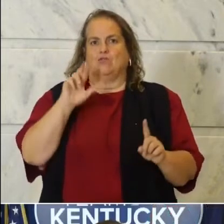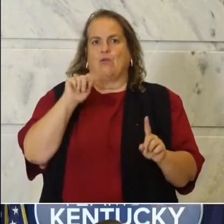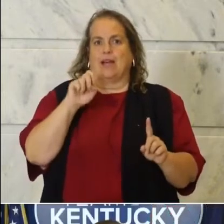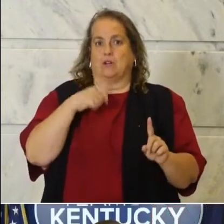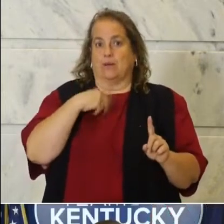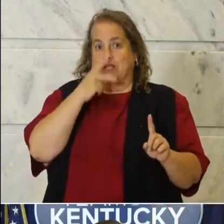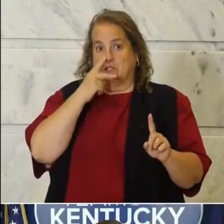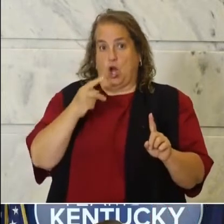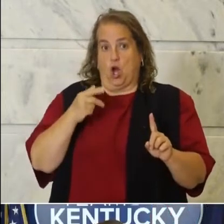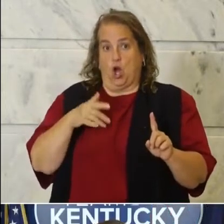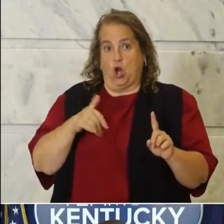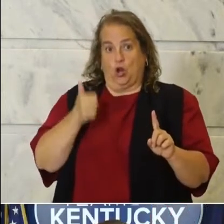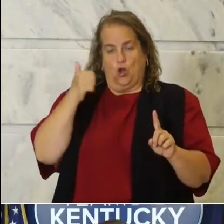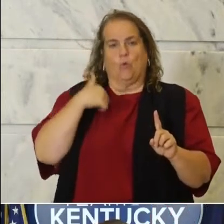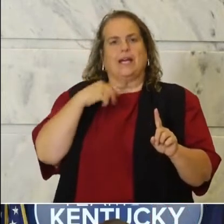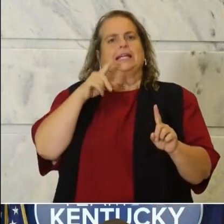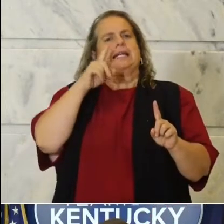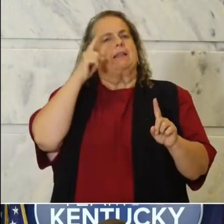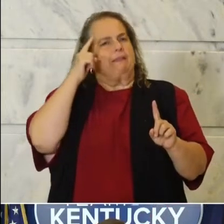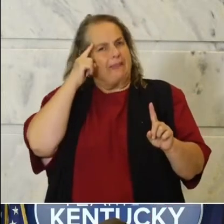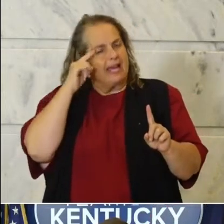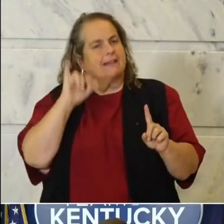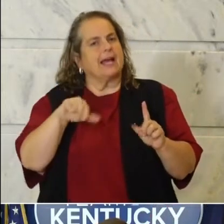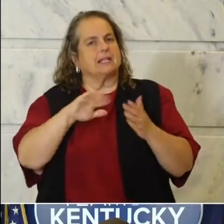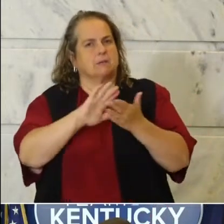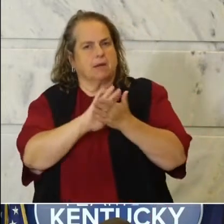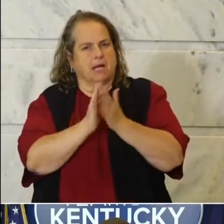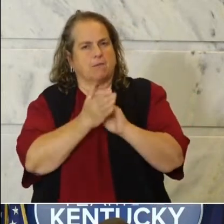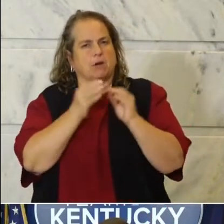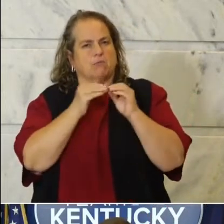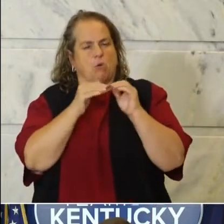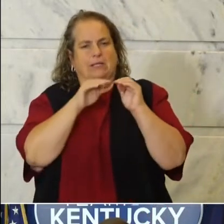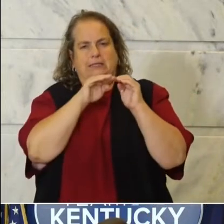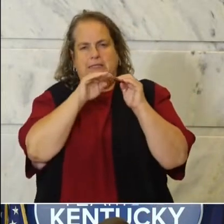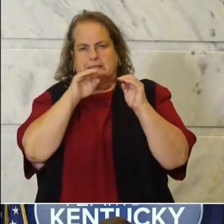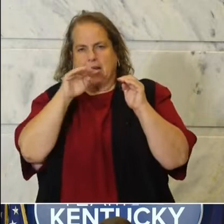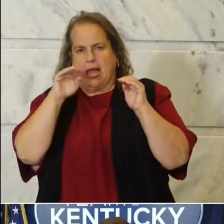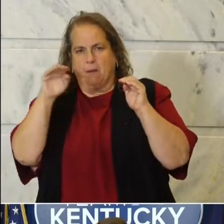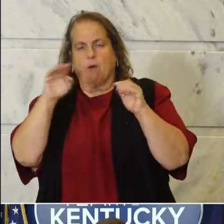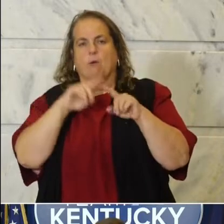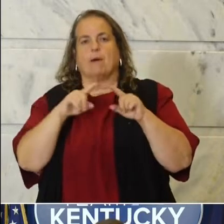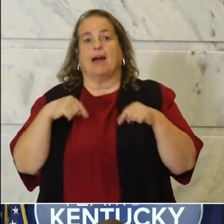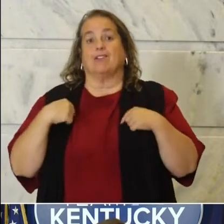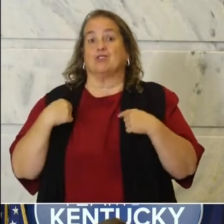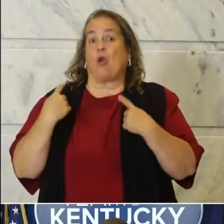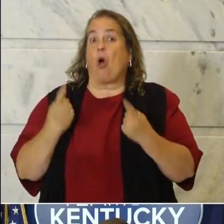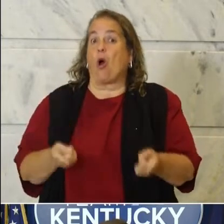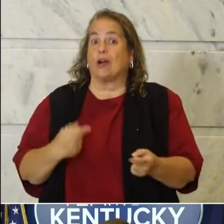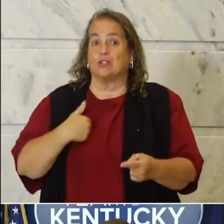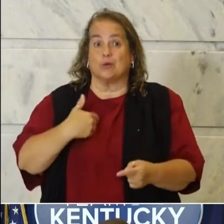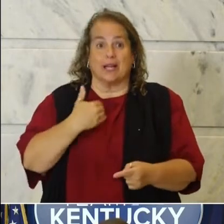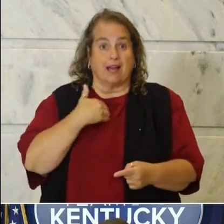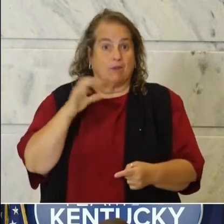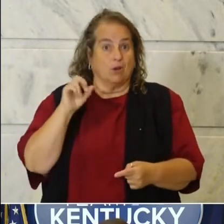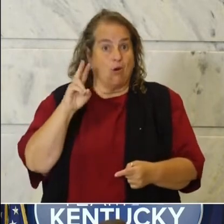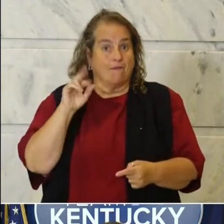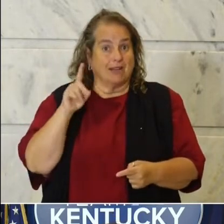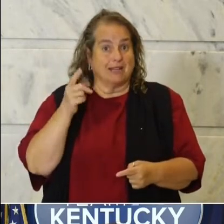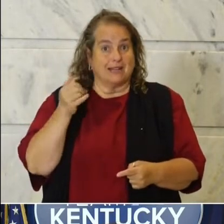think that this is stabilising, but it's this long as we have Cove in 19. This is gonna be a fight, and it's a fight to protect those that are most